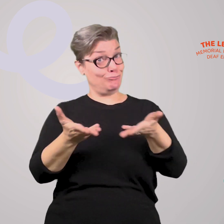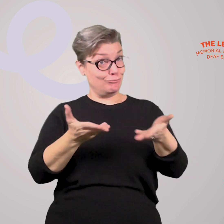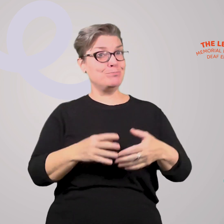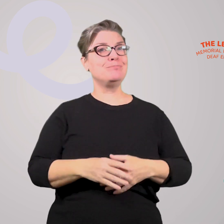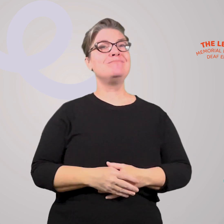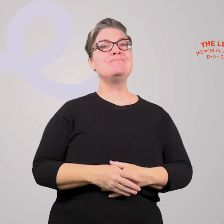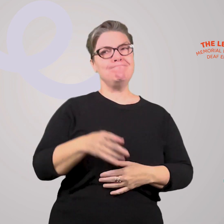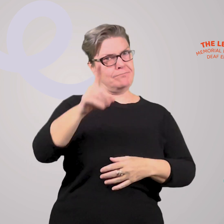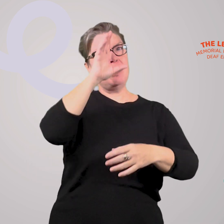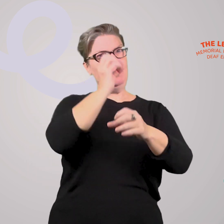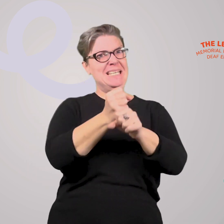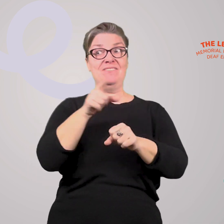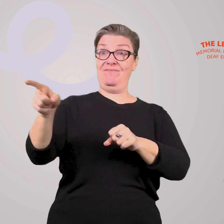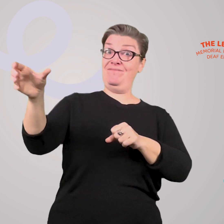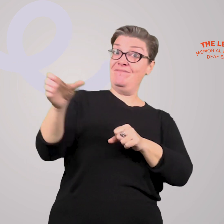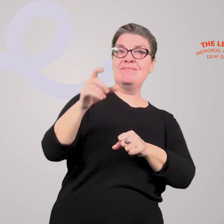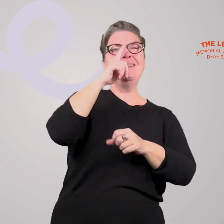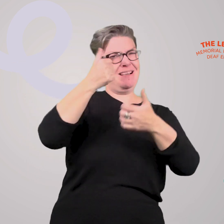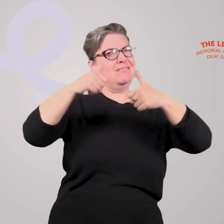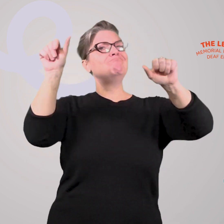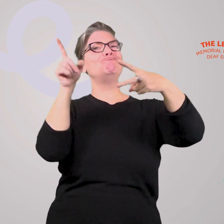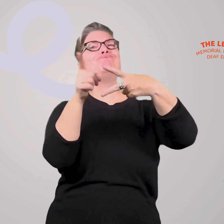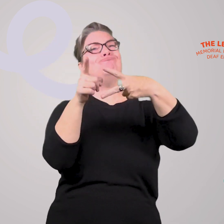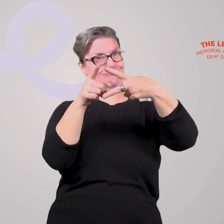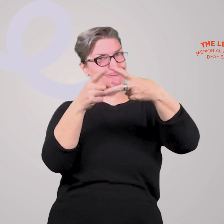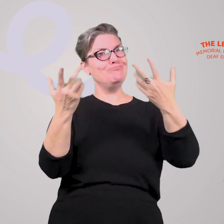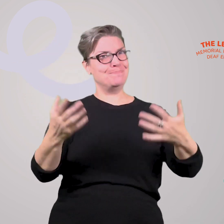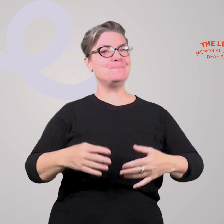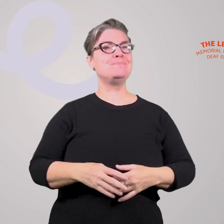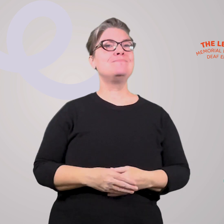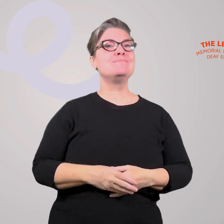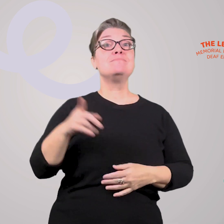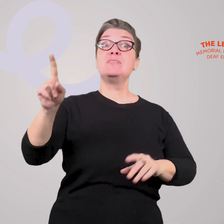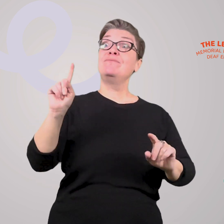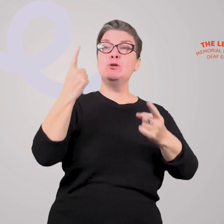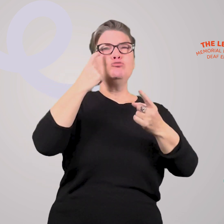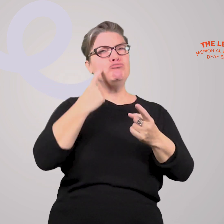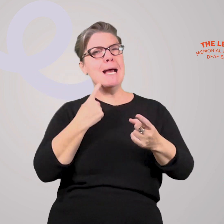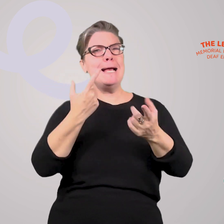for the inclusion of a deaf mentor role within their service. They believed that this mentorship would fulfill